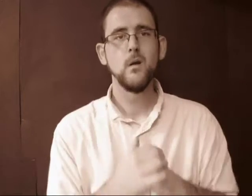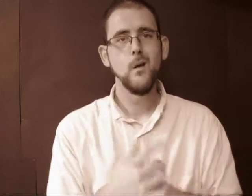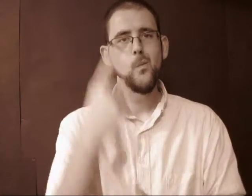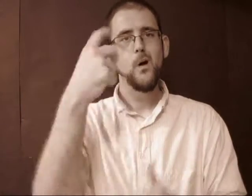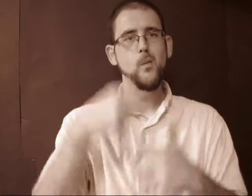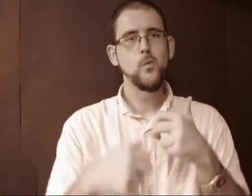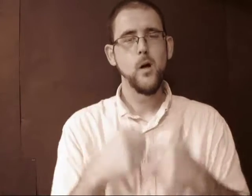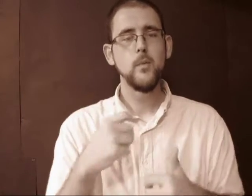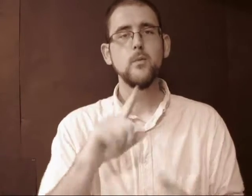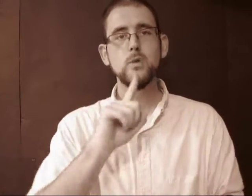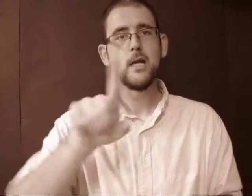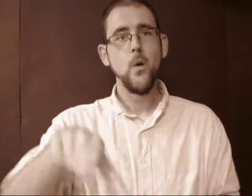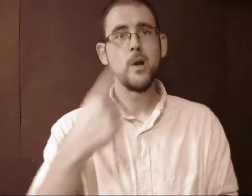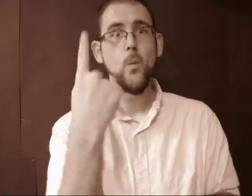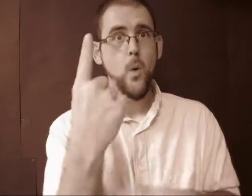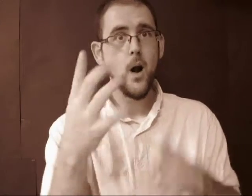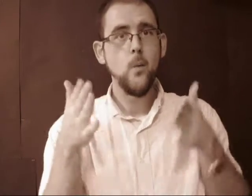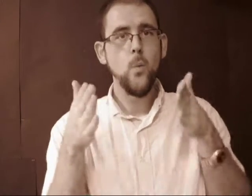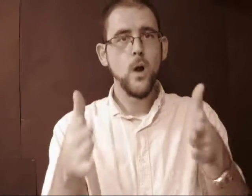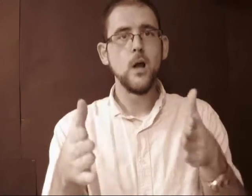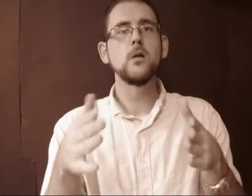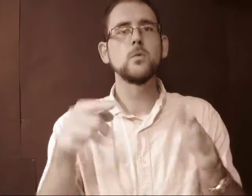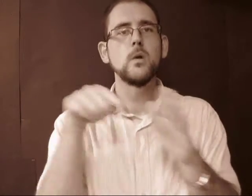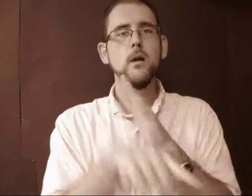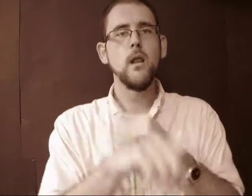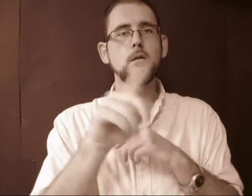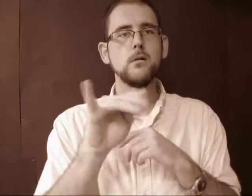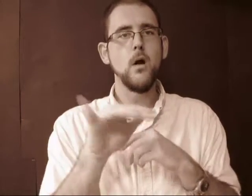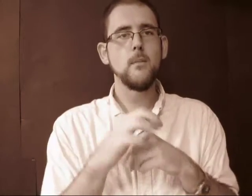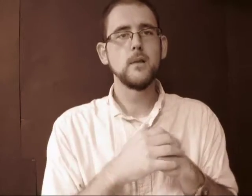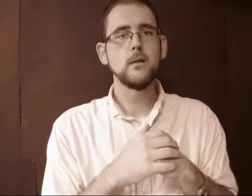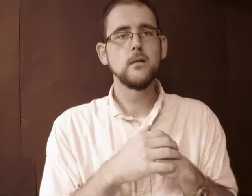Unfortunately, there's only one way to kill a zombie.